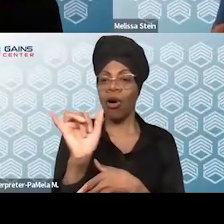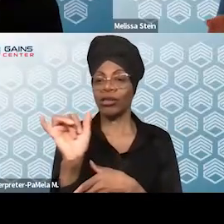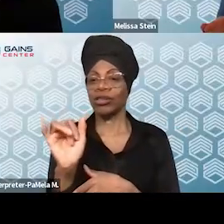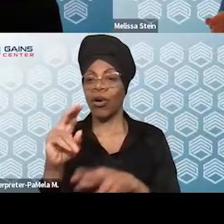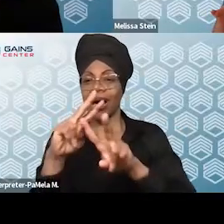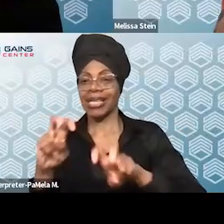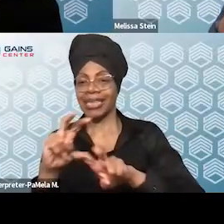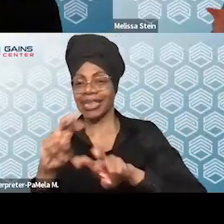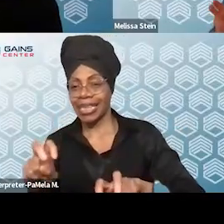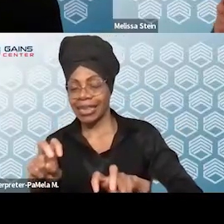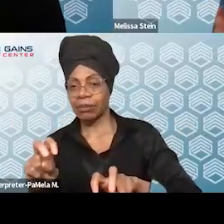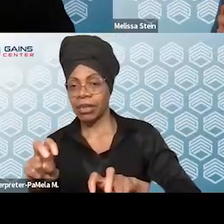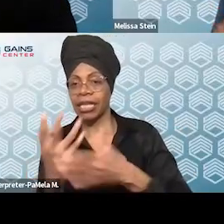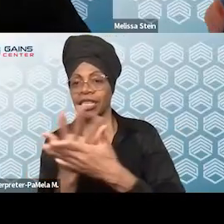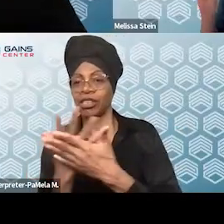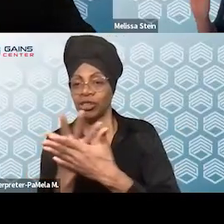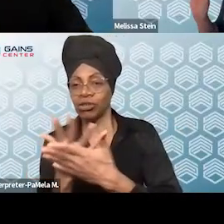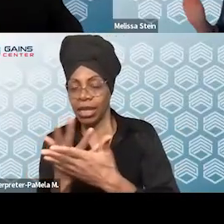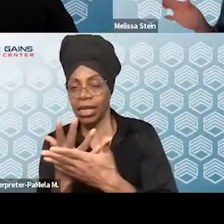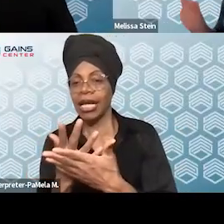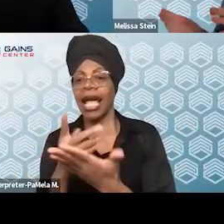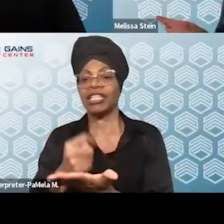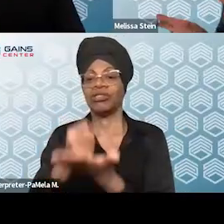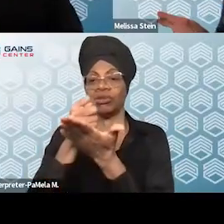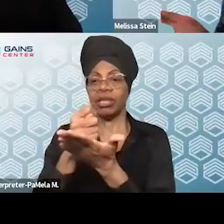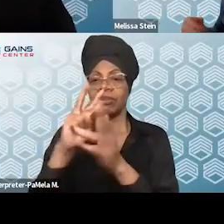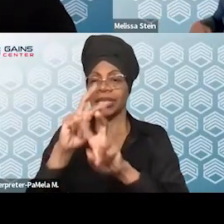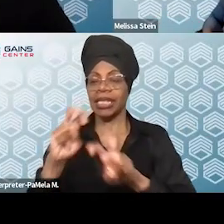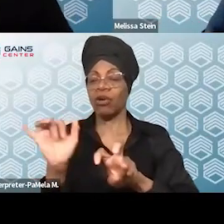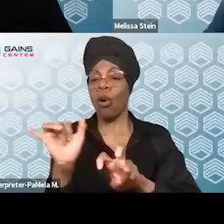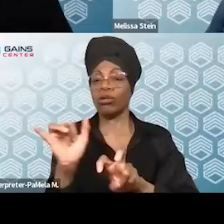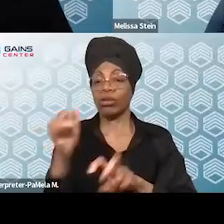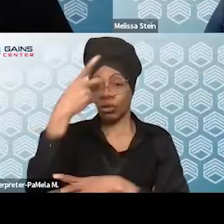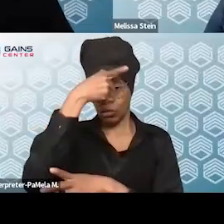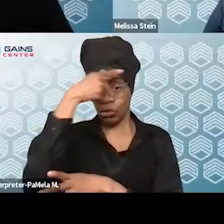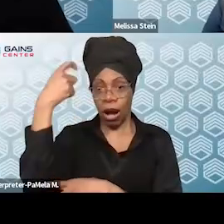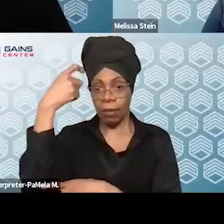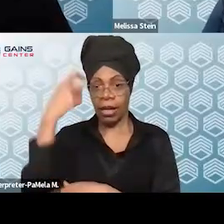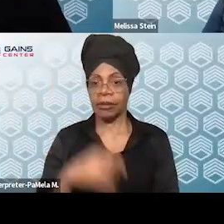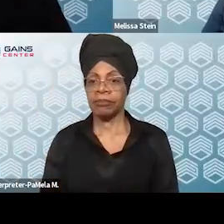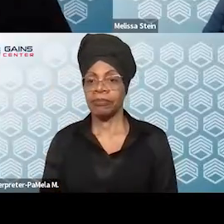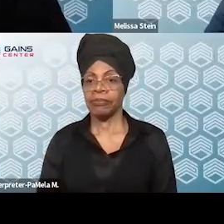substance use treatment screens and assessments, as well as trauma. So another resource there in addition